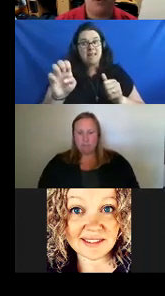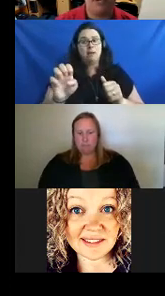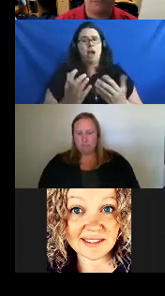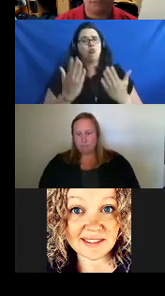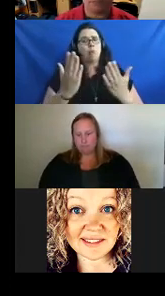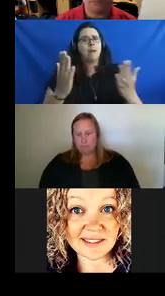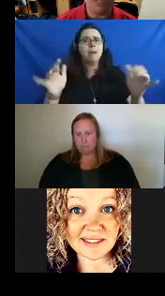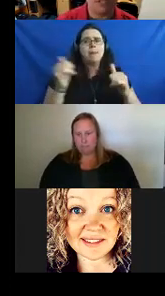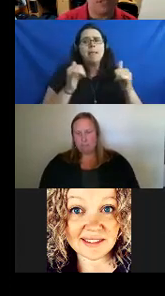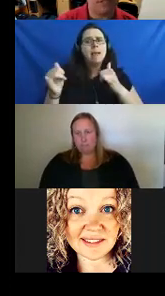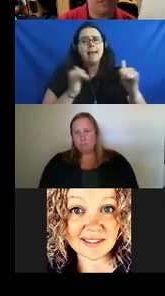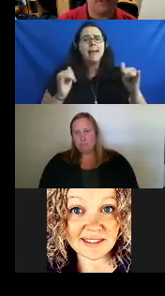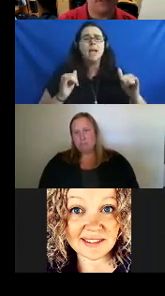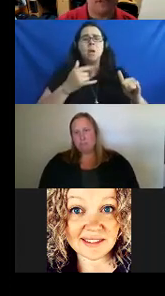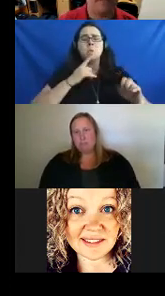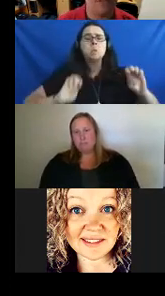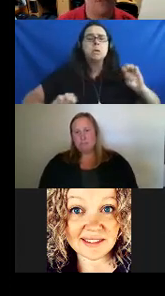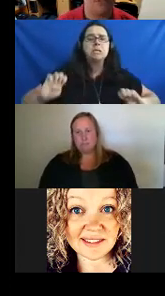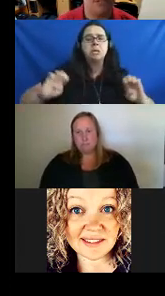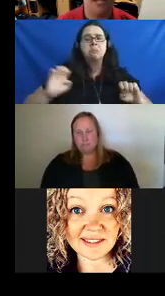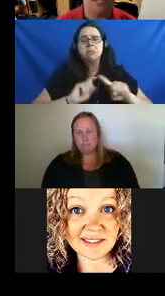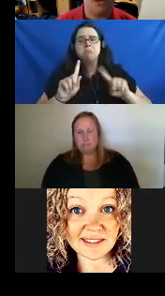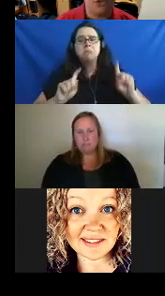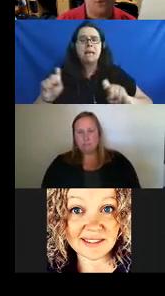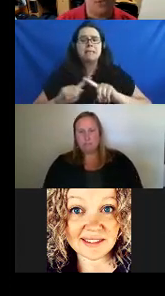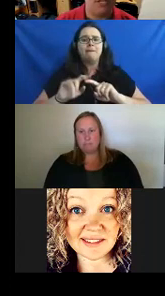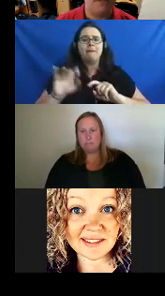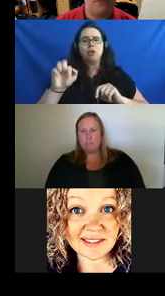DIFFERENT FEATURES THAT ARE NEW IN EACH OF THE UPDATES